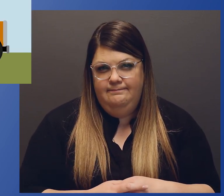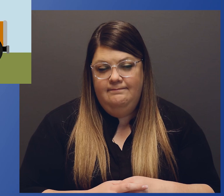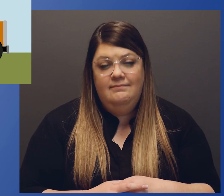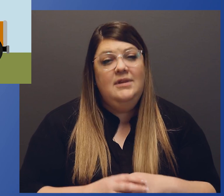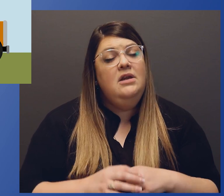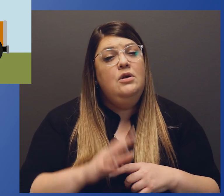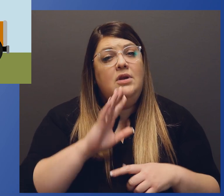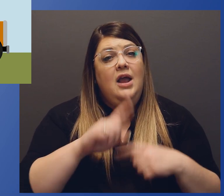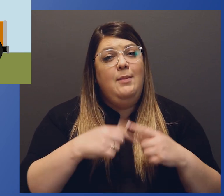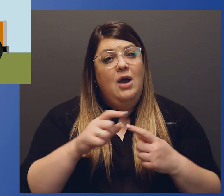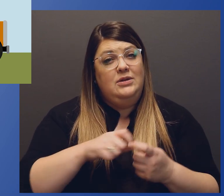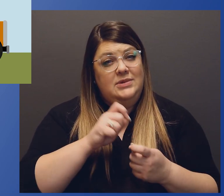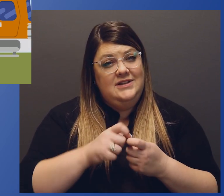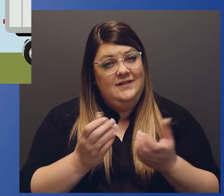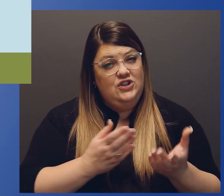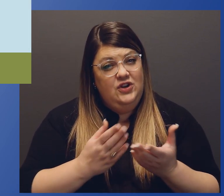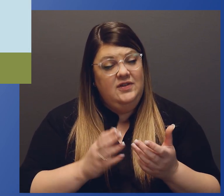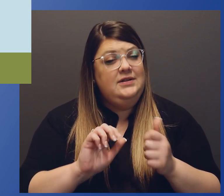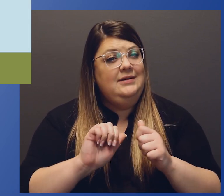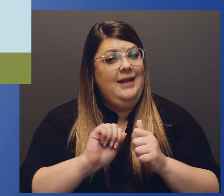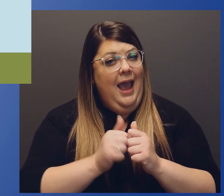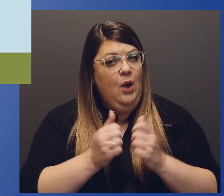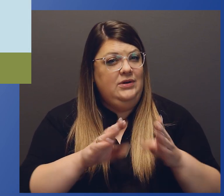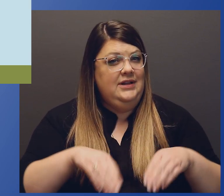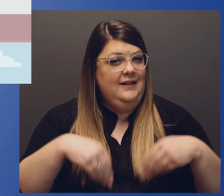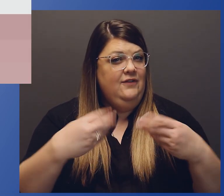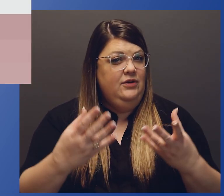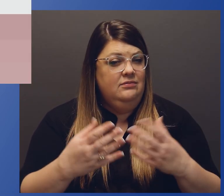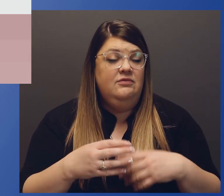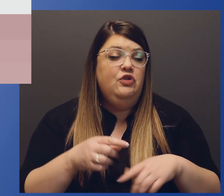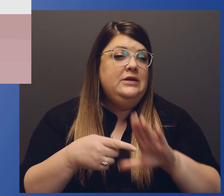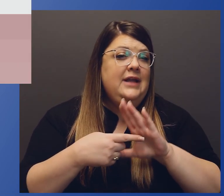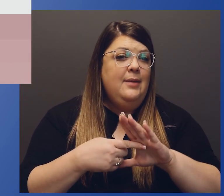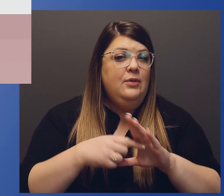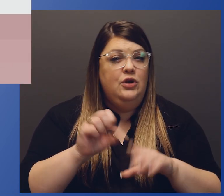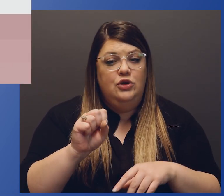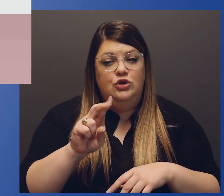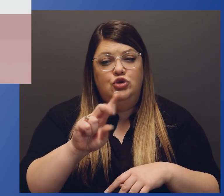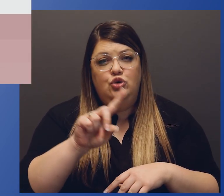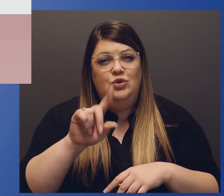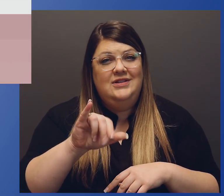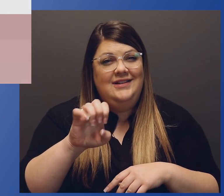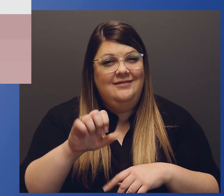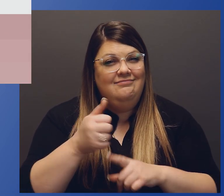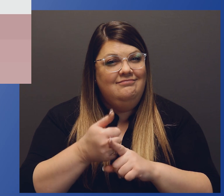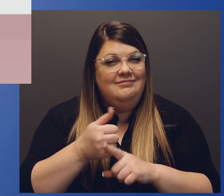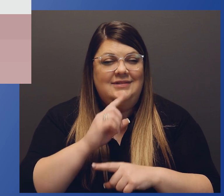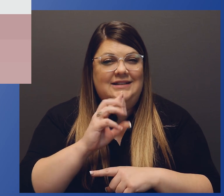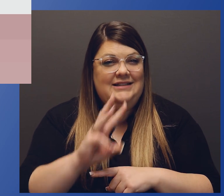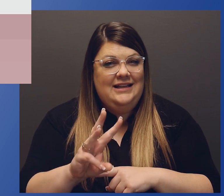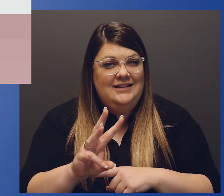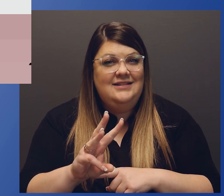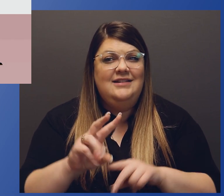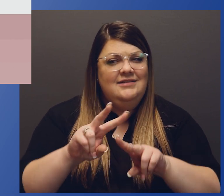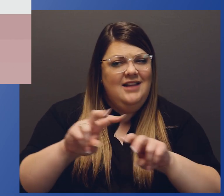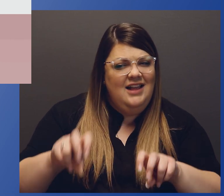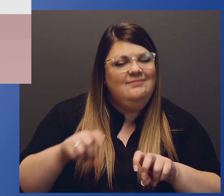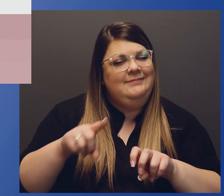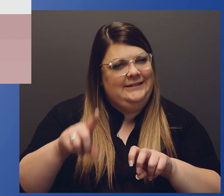For example, Susie is six years old. She was assessed and needs speech therapy each week. Speech therapy is a covered benefit